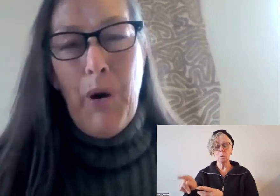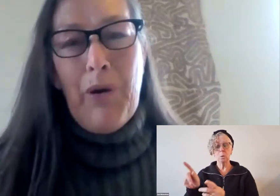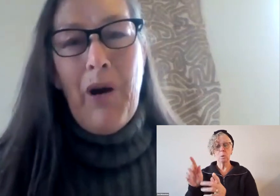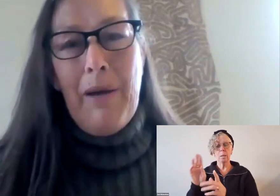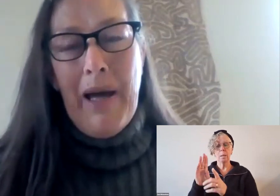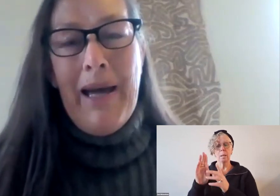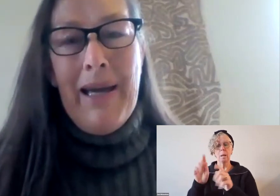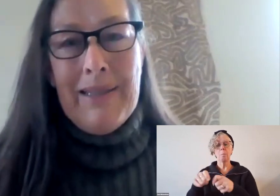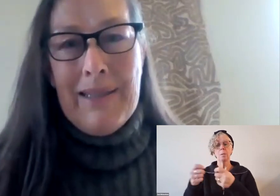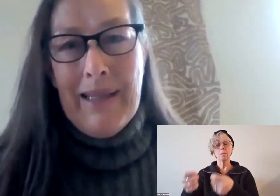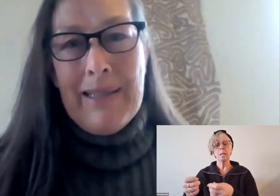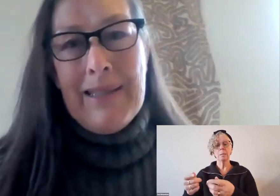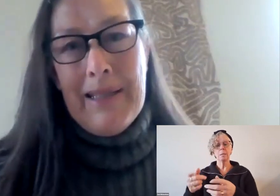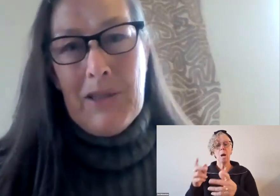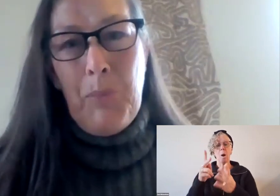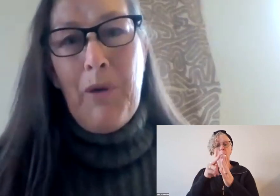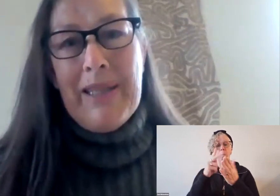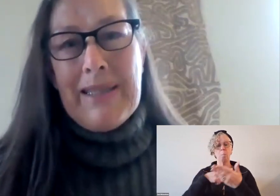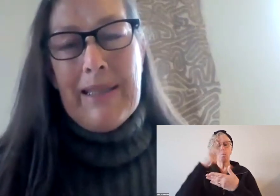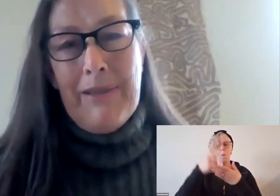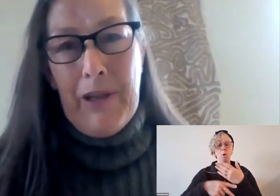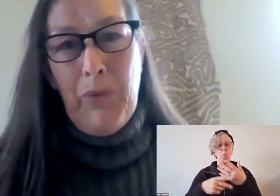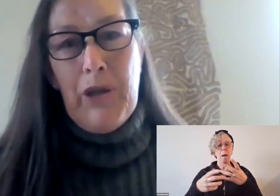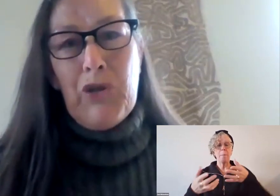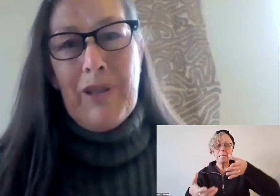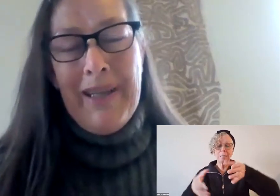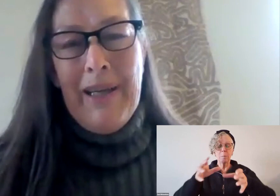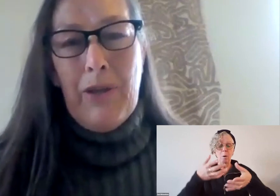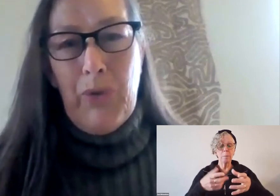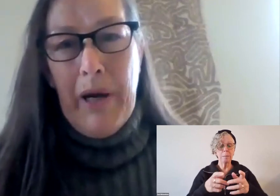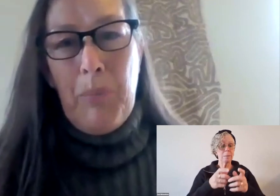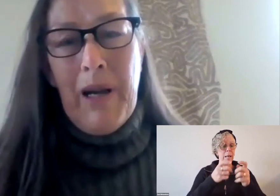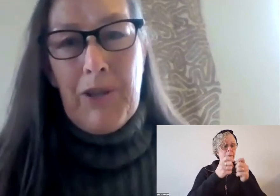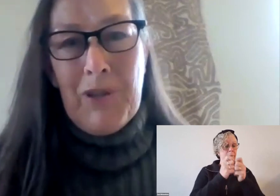program and undertake experiments, evaluation through our productions.